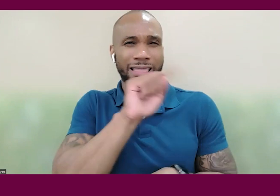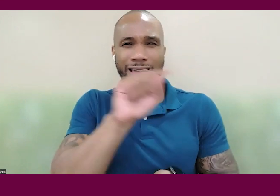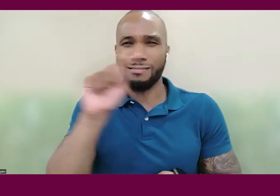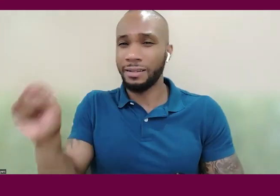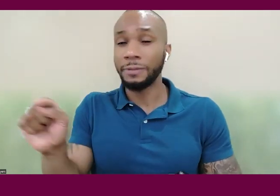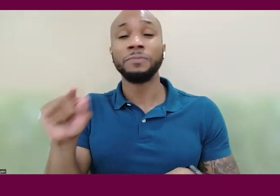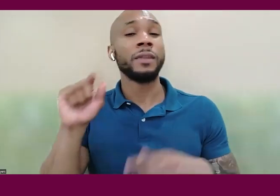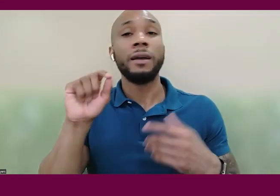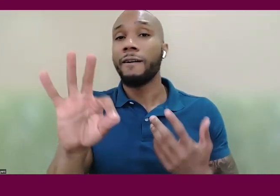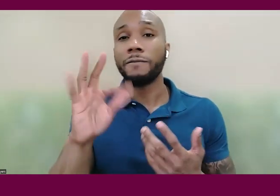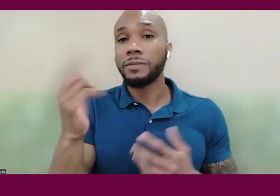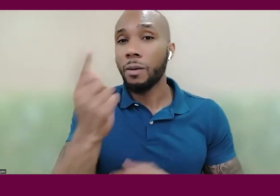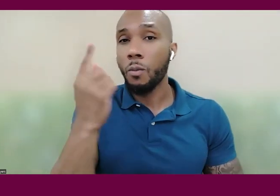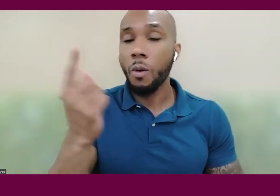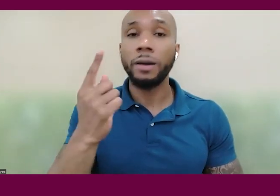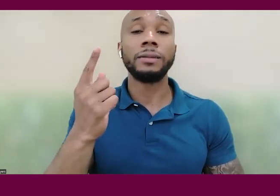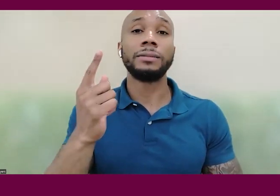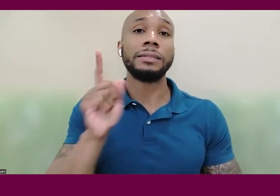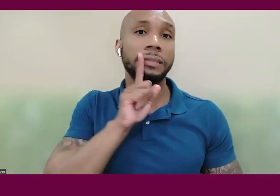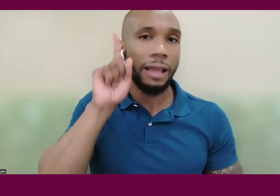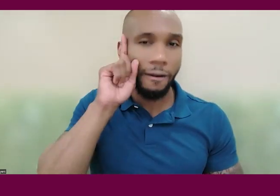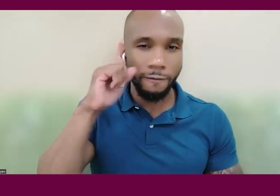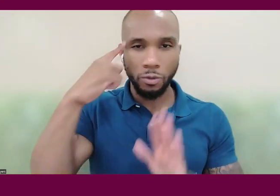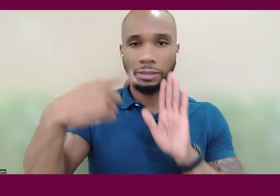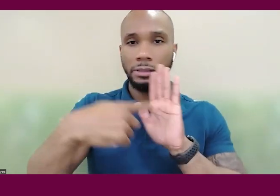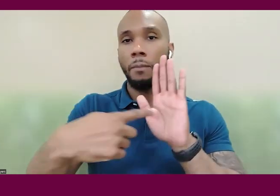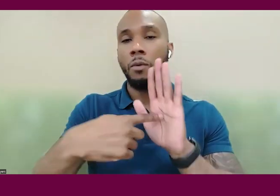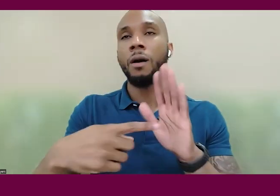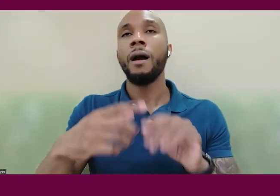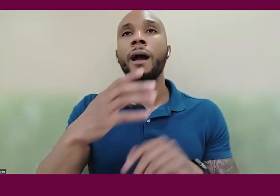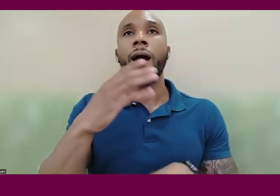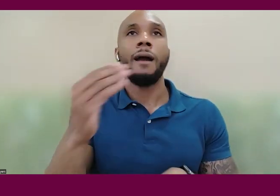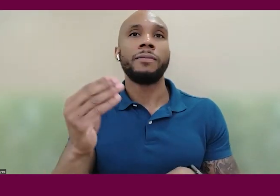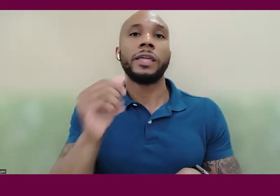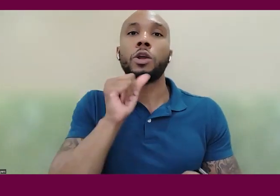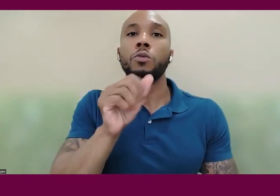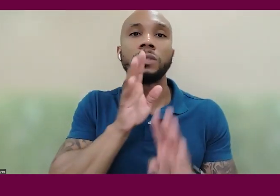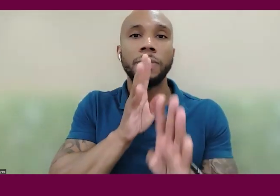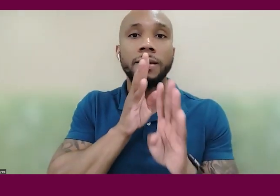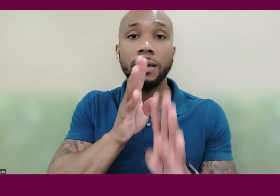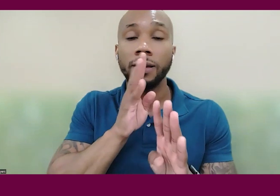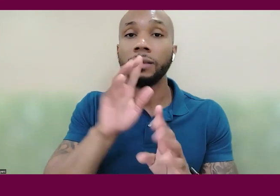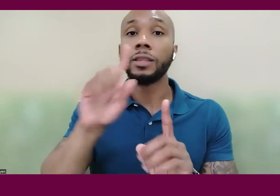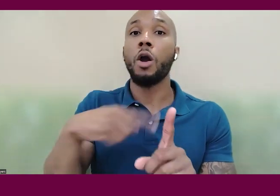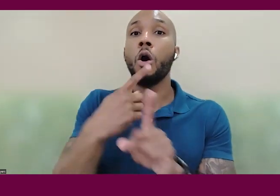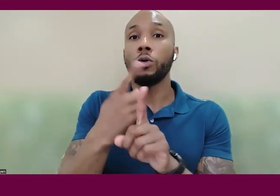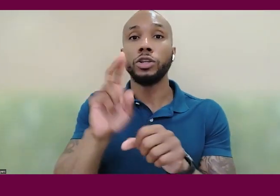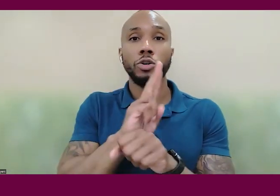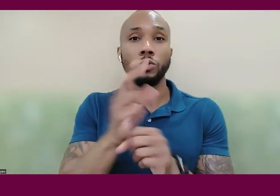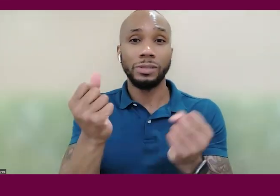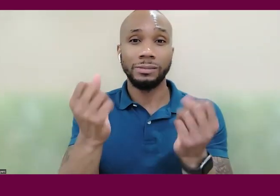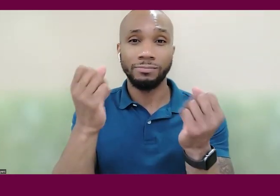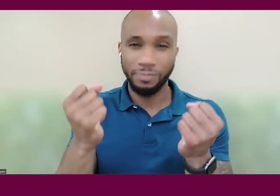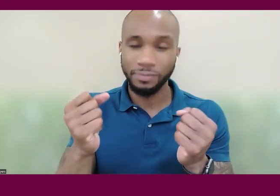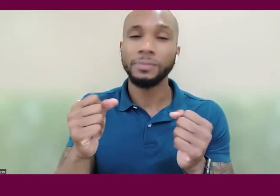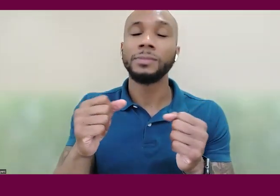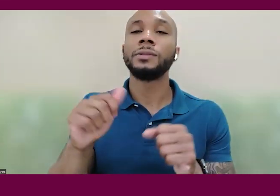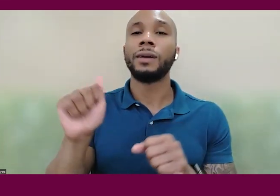If somebody is deaf and they don't speak, they only speak American Sign Language and